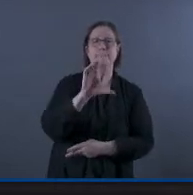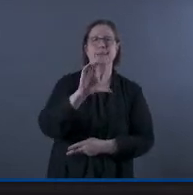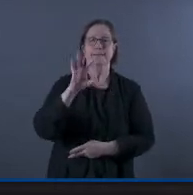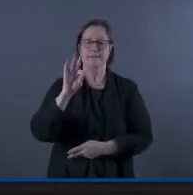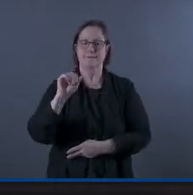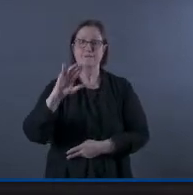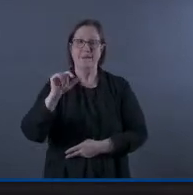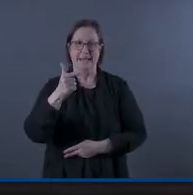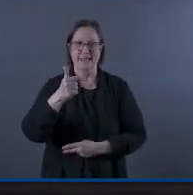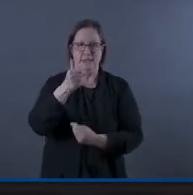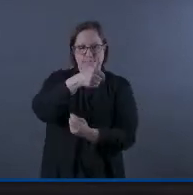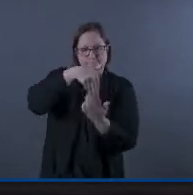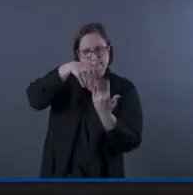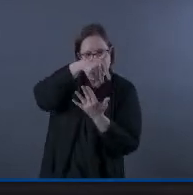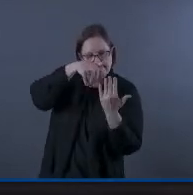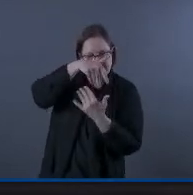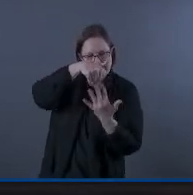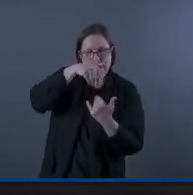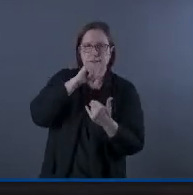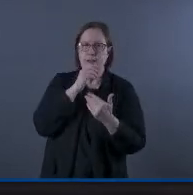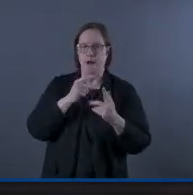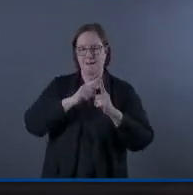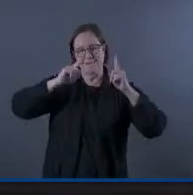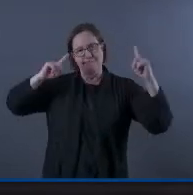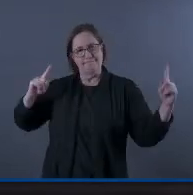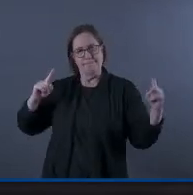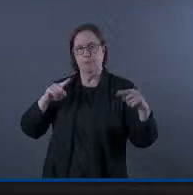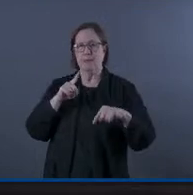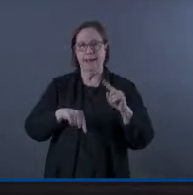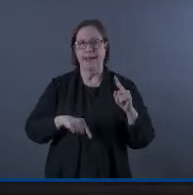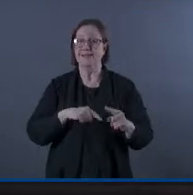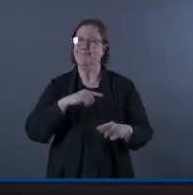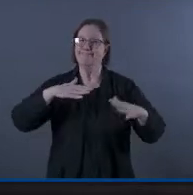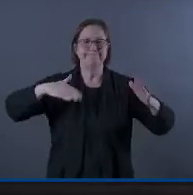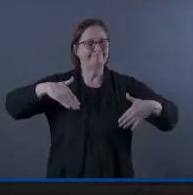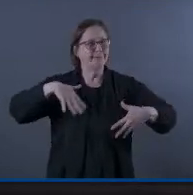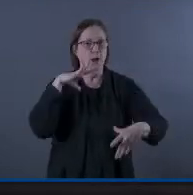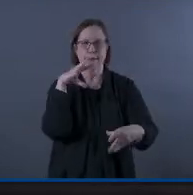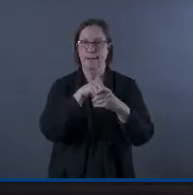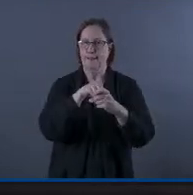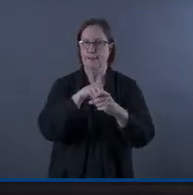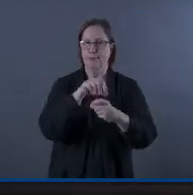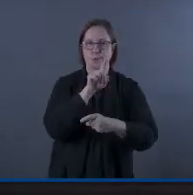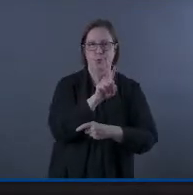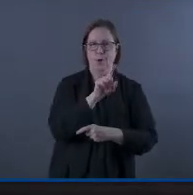are not included in Department of Health's phase 1B2 group, the Department of Health established criteria